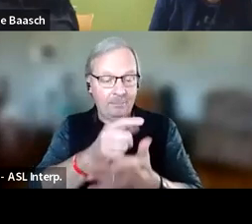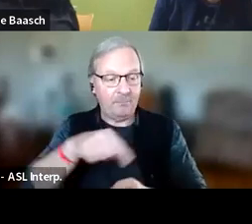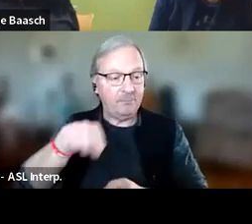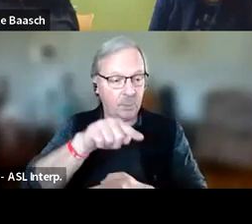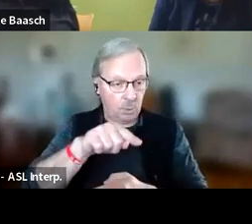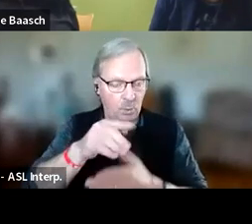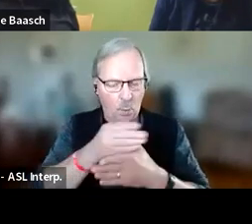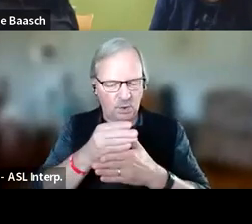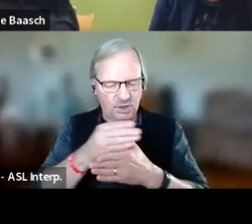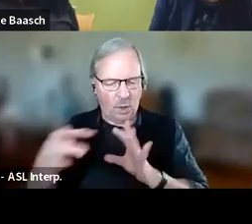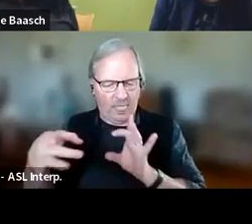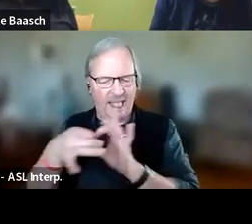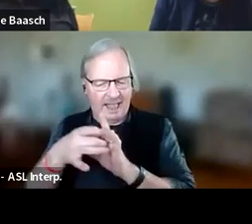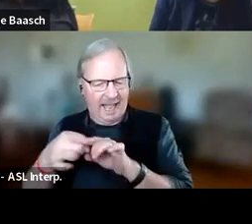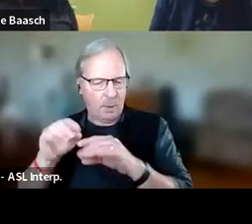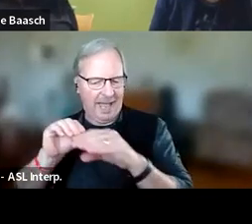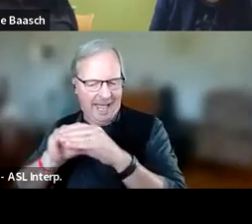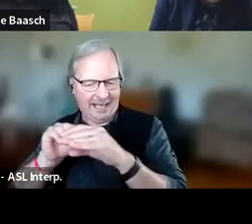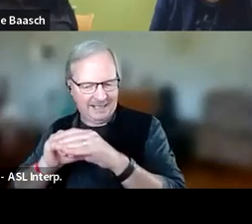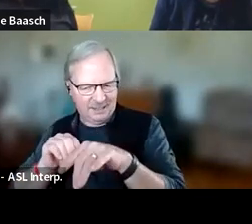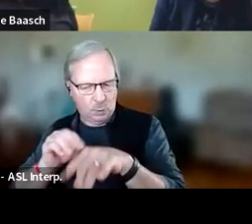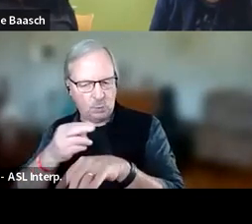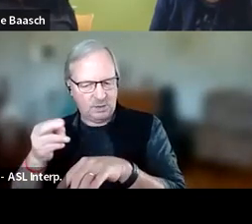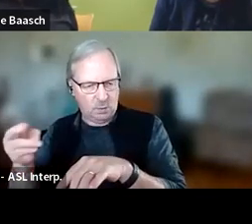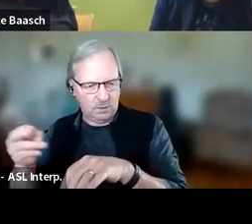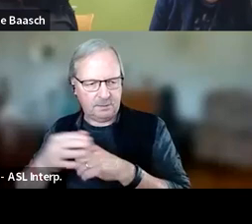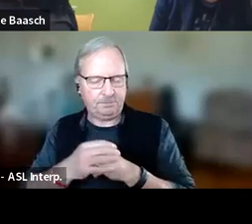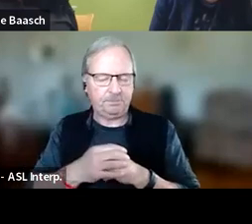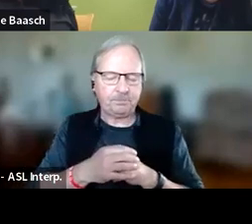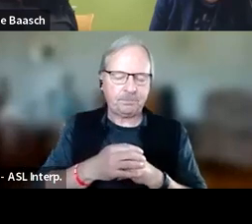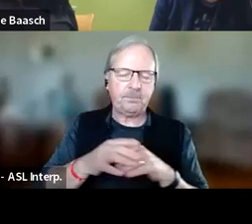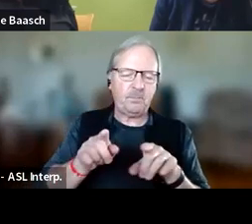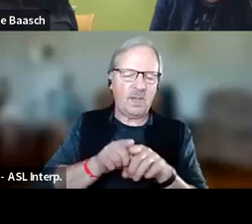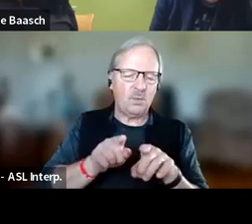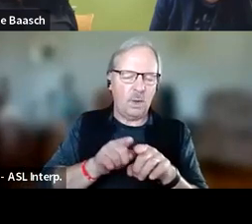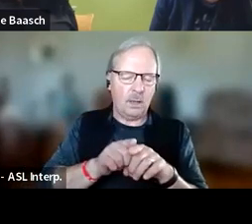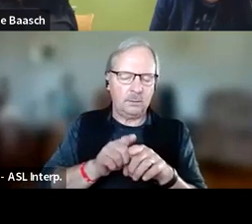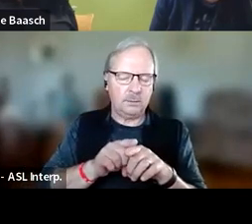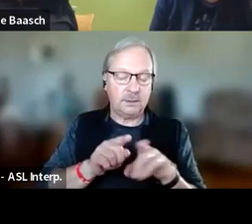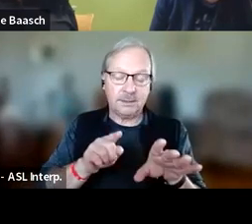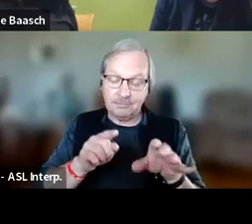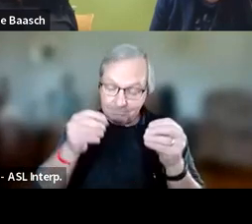And we'll share the link on how to access those resources as well. But again, just a plug to bookmark the online course,